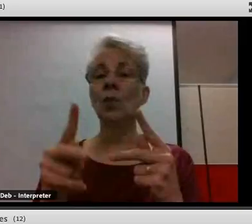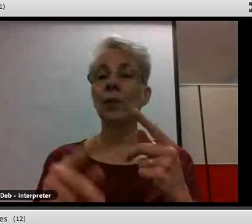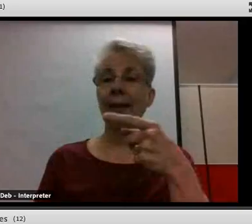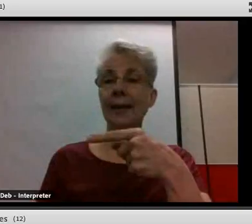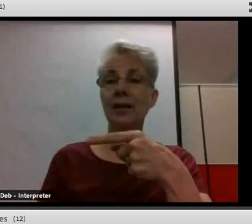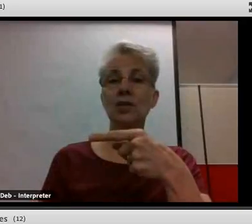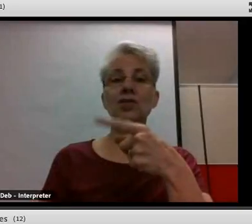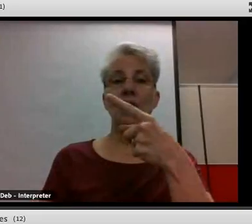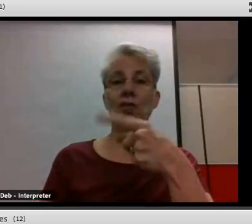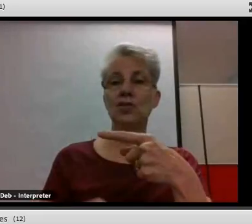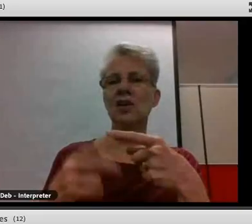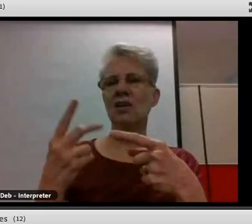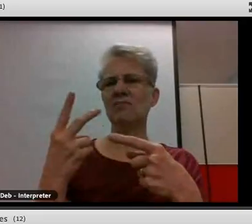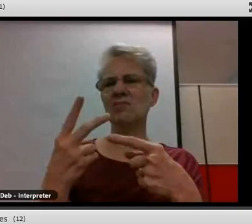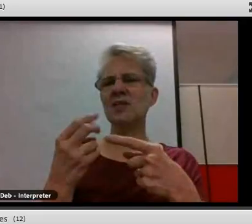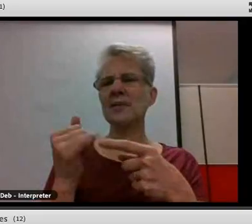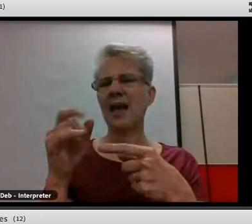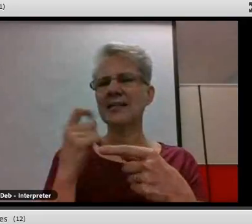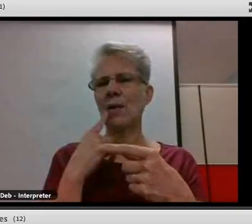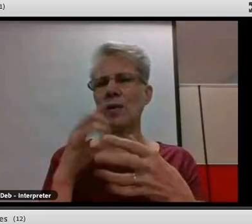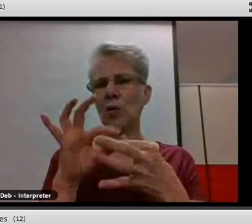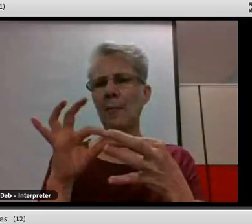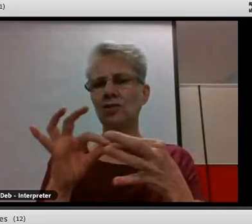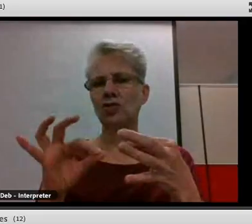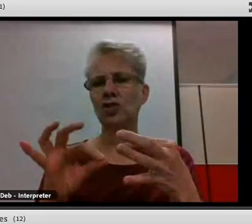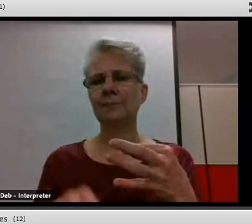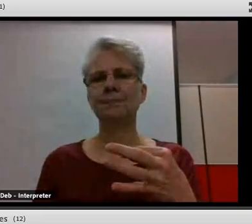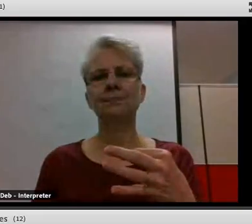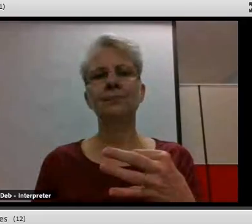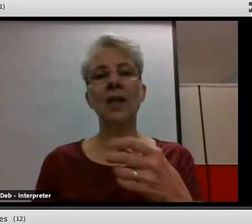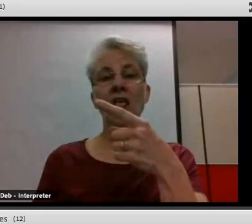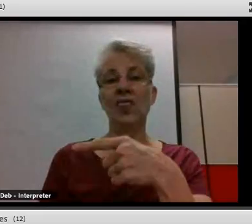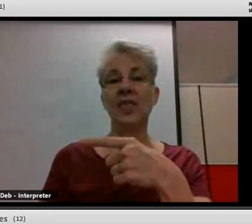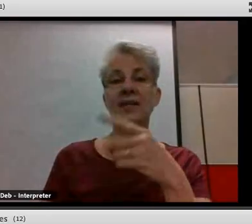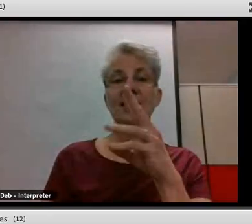And if you don't do anything, there's no judgment here.